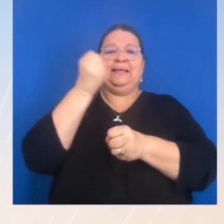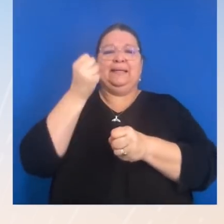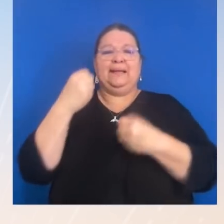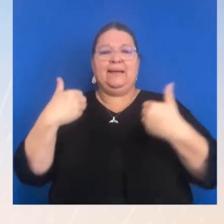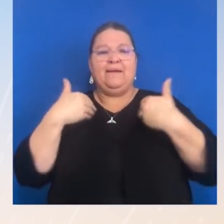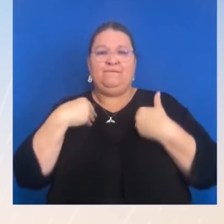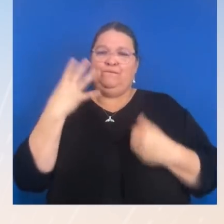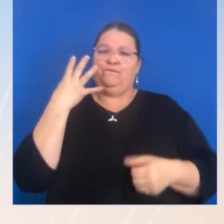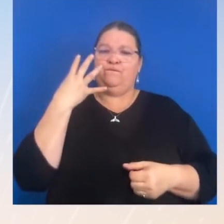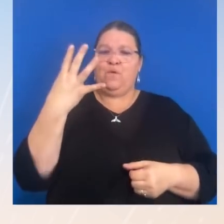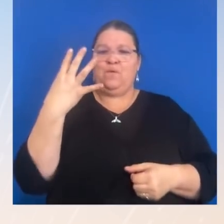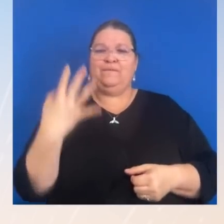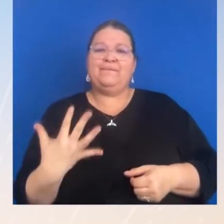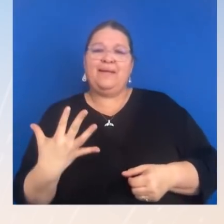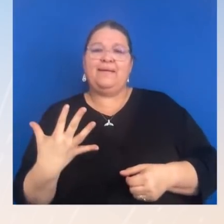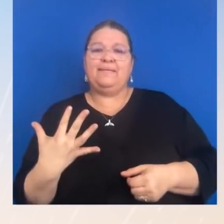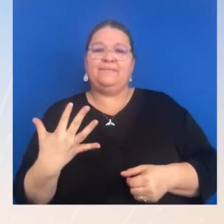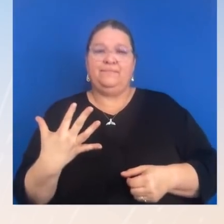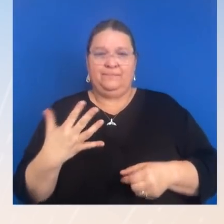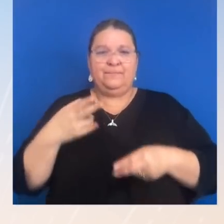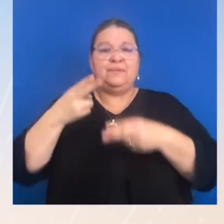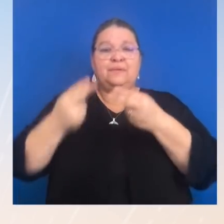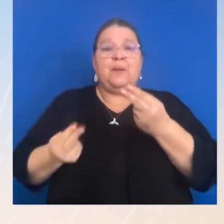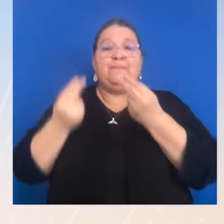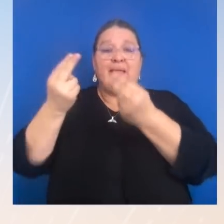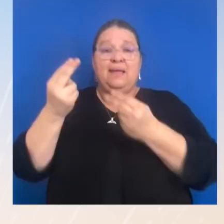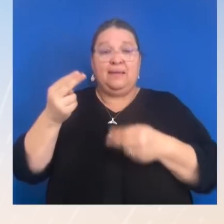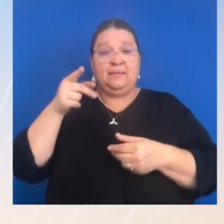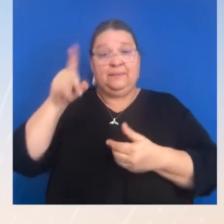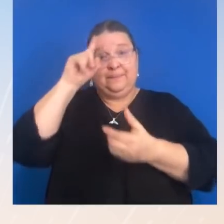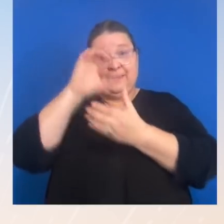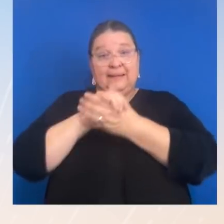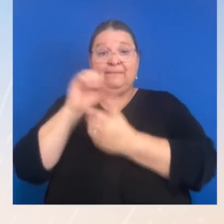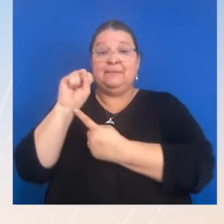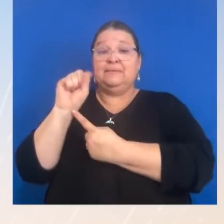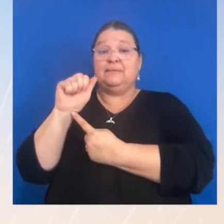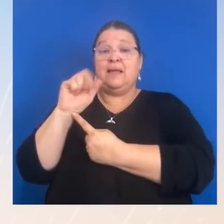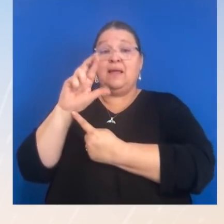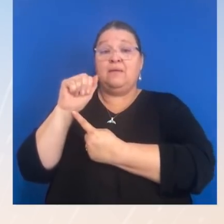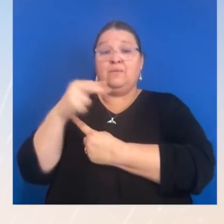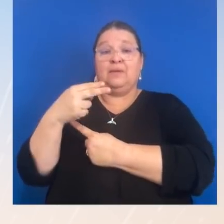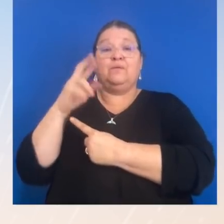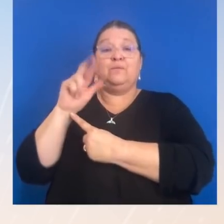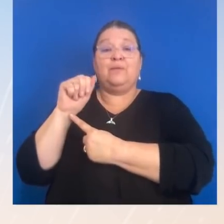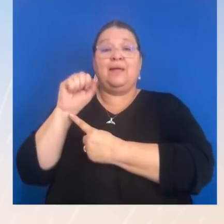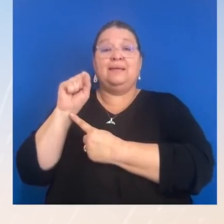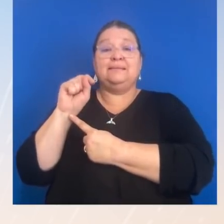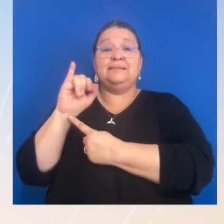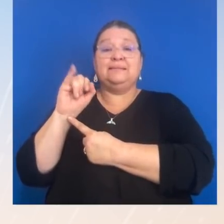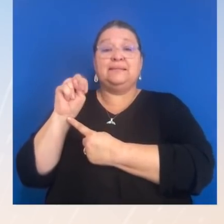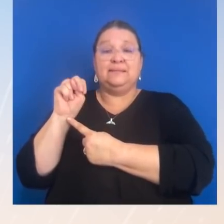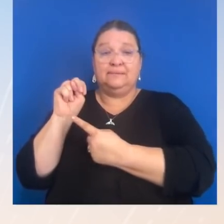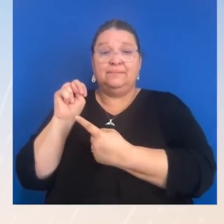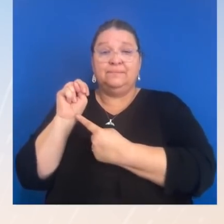is crucial to this fight in inflation? Is it that you're worried about the slippery slope in the Senate? Like, why not take the four out of five?